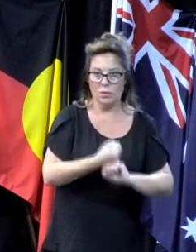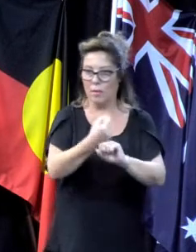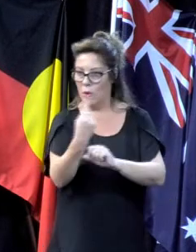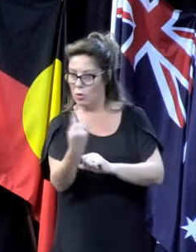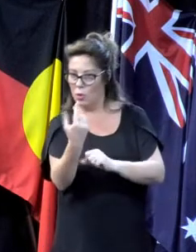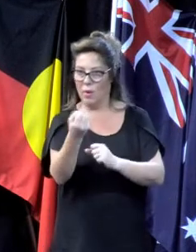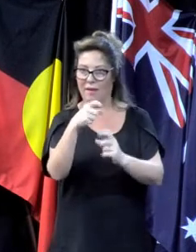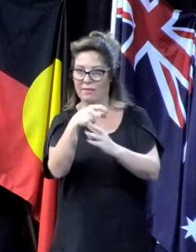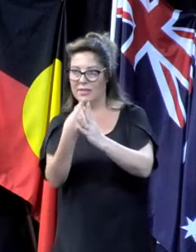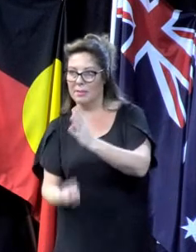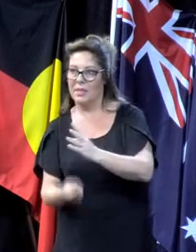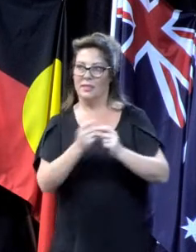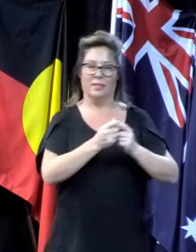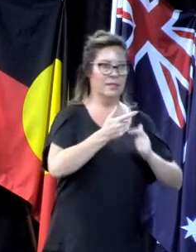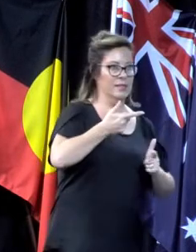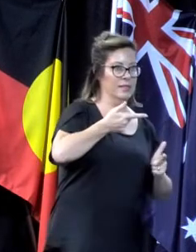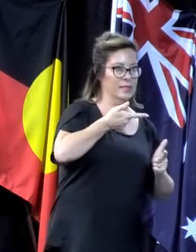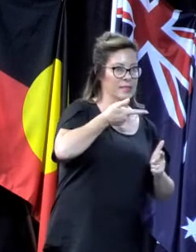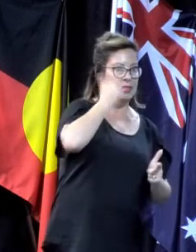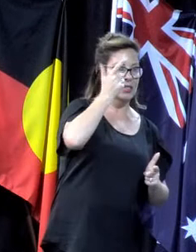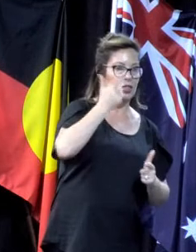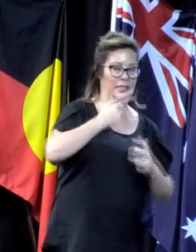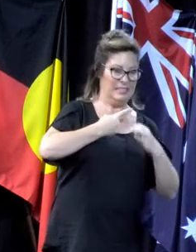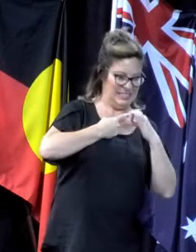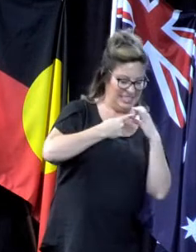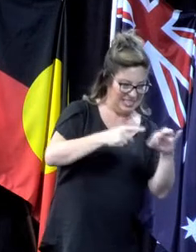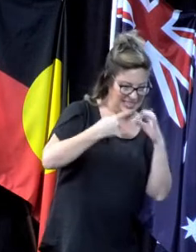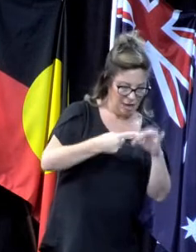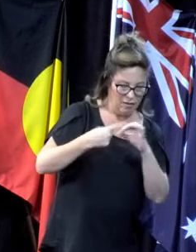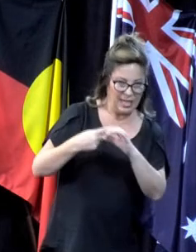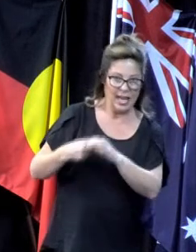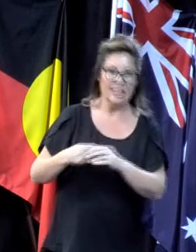Teachers interrogate and utilize student data